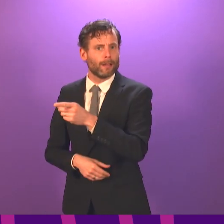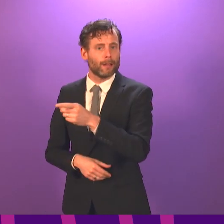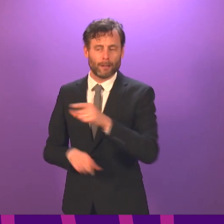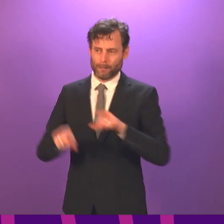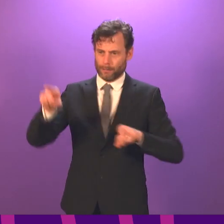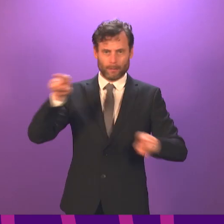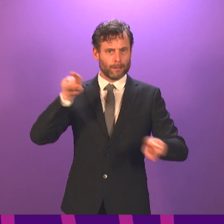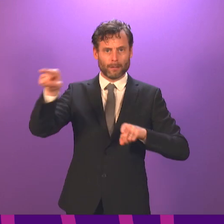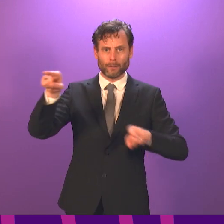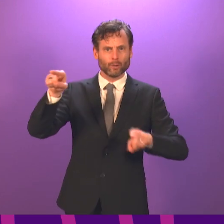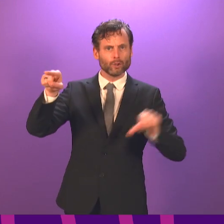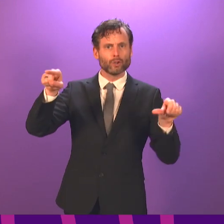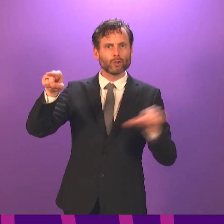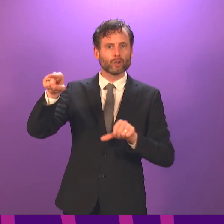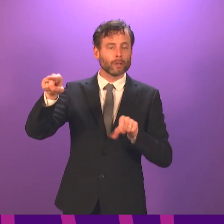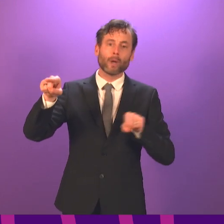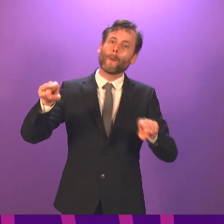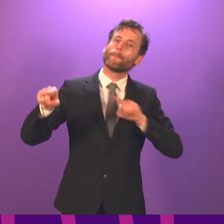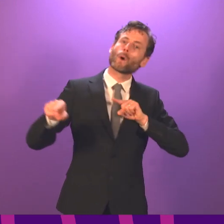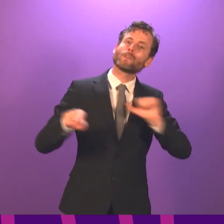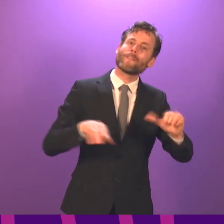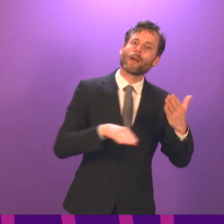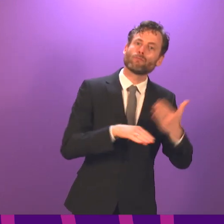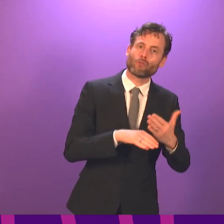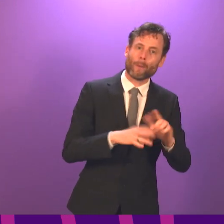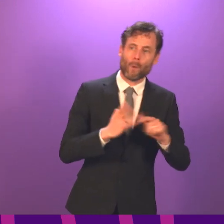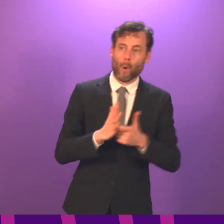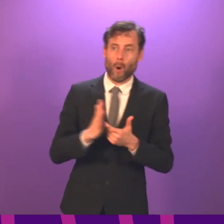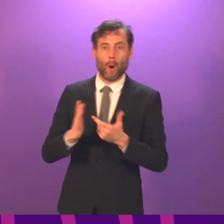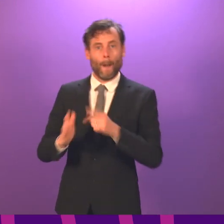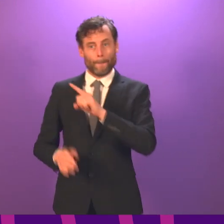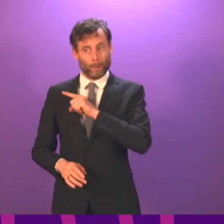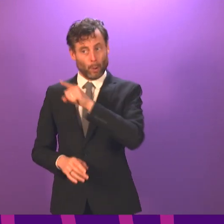we make political choices that are not backed up by clinical advice.